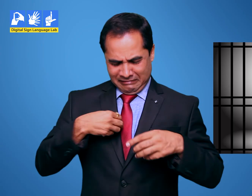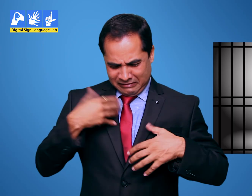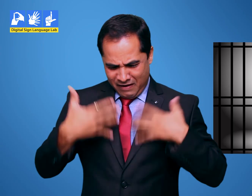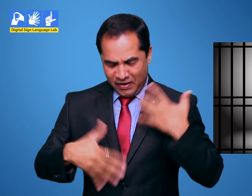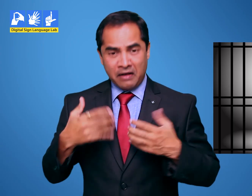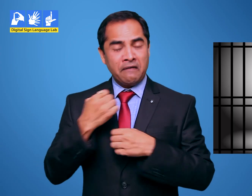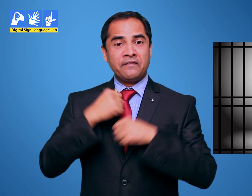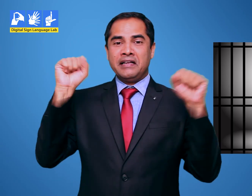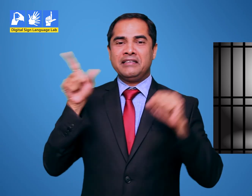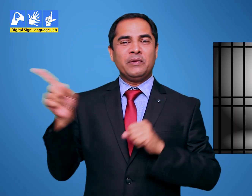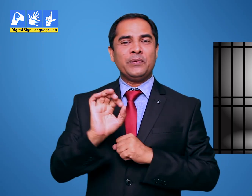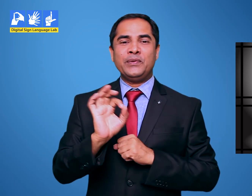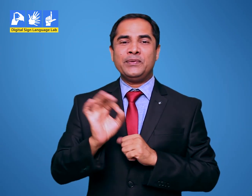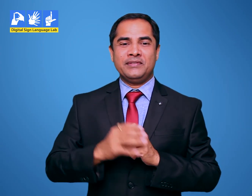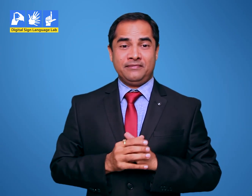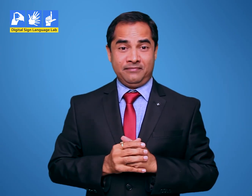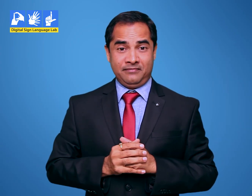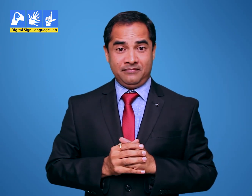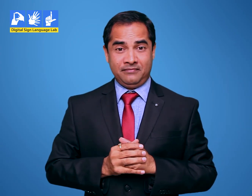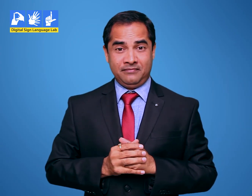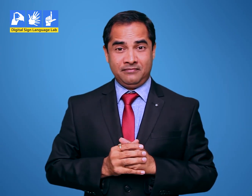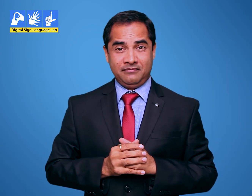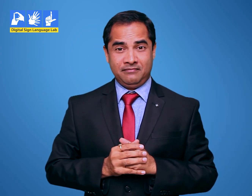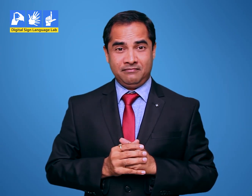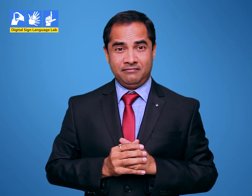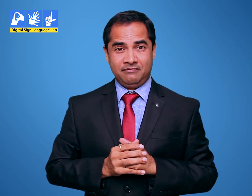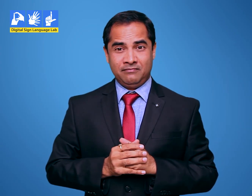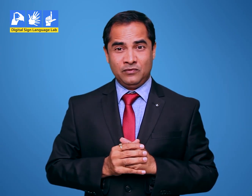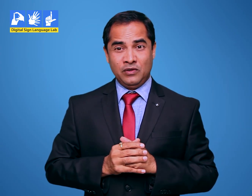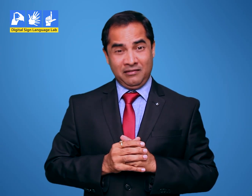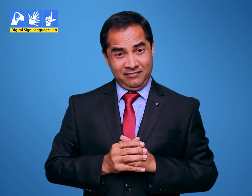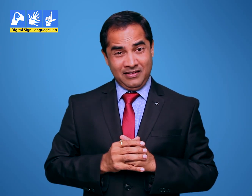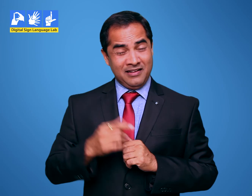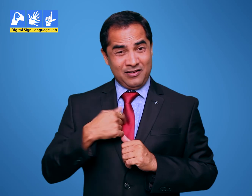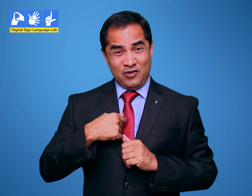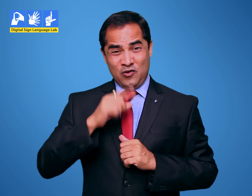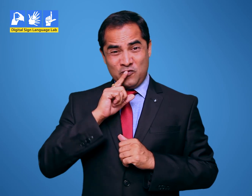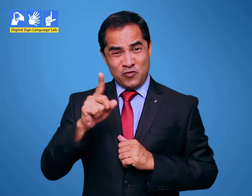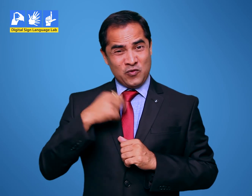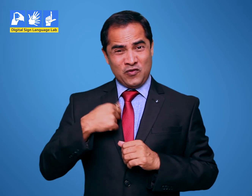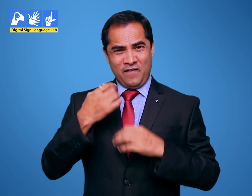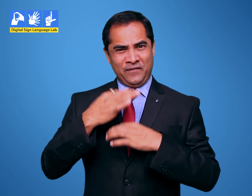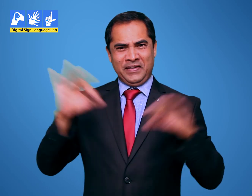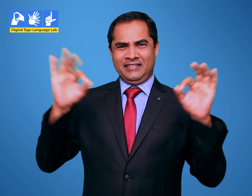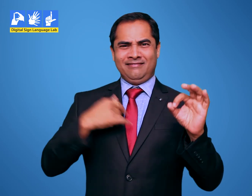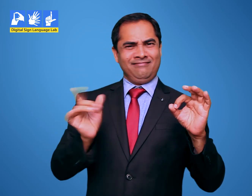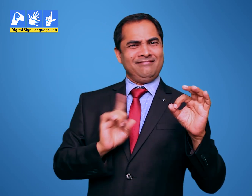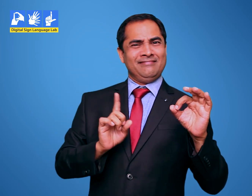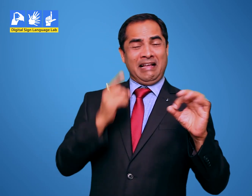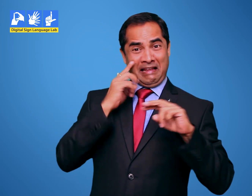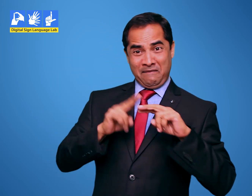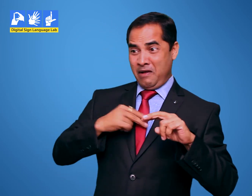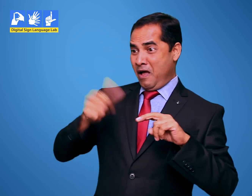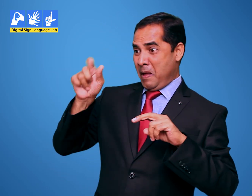of prejudice and narrow-mindedness. I am not truly free if I'm taking away